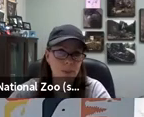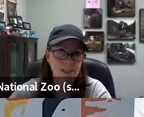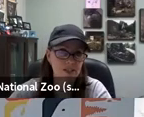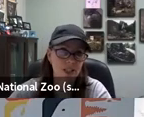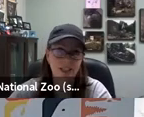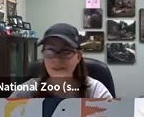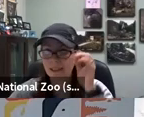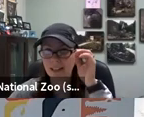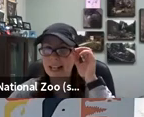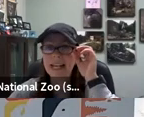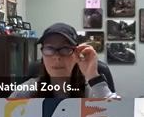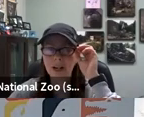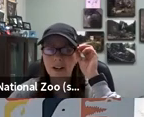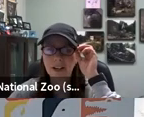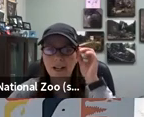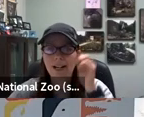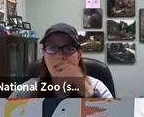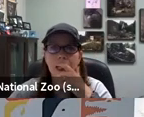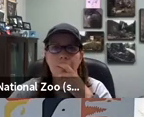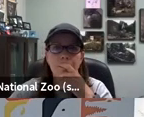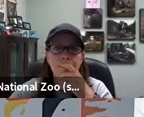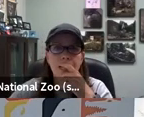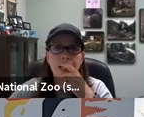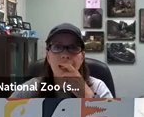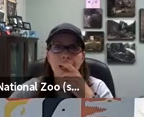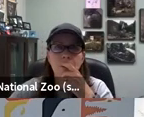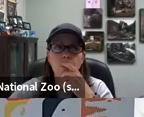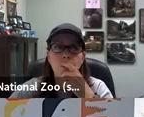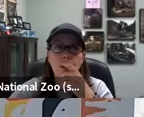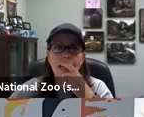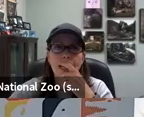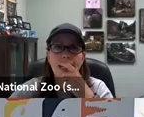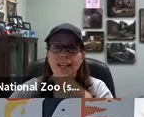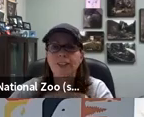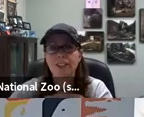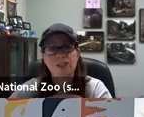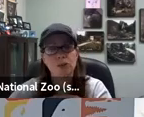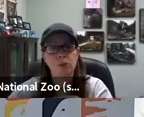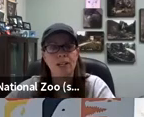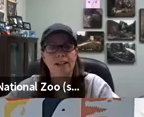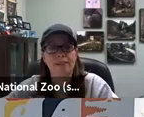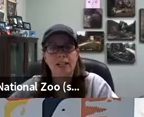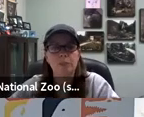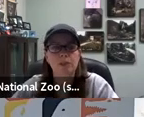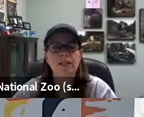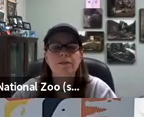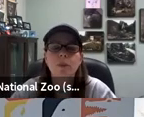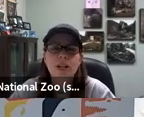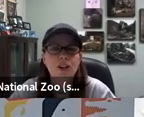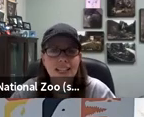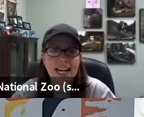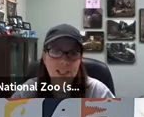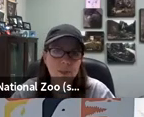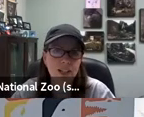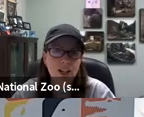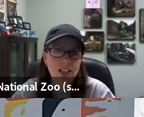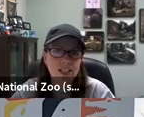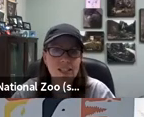position anywhere. Here at the Zoo we have a couple